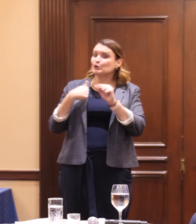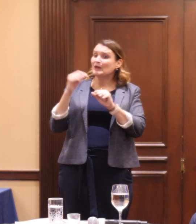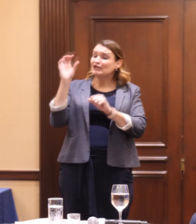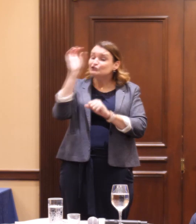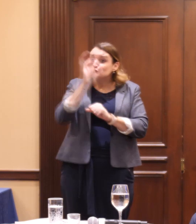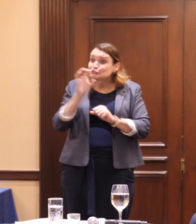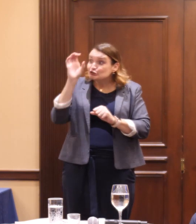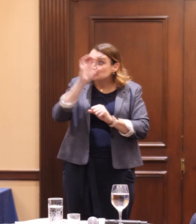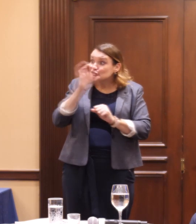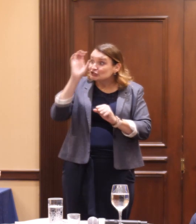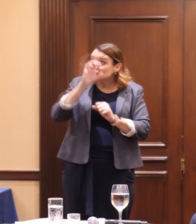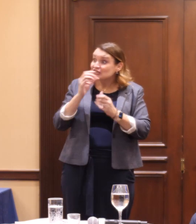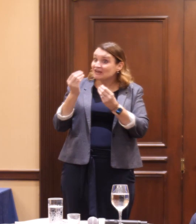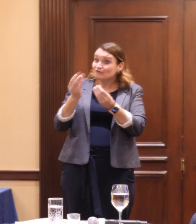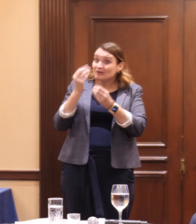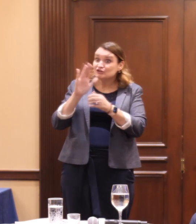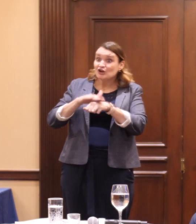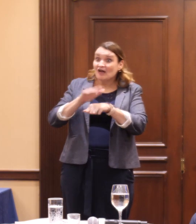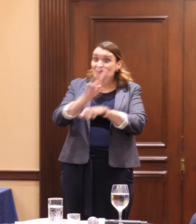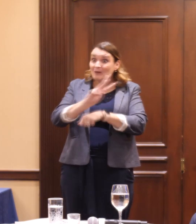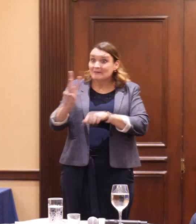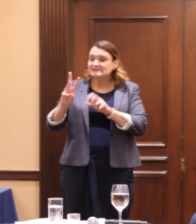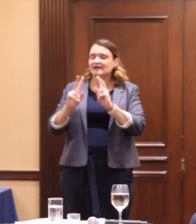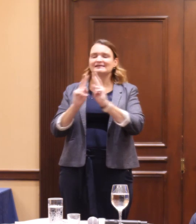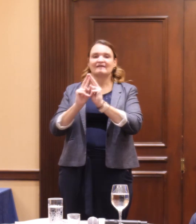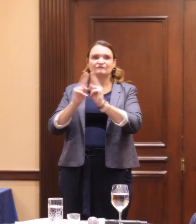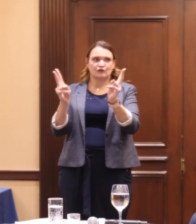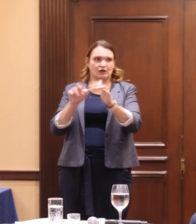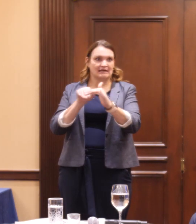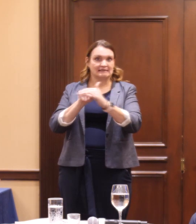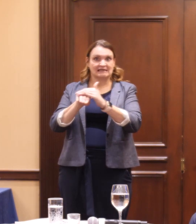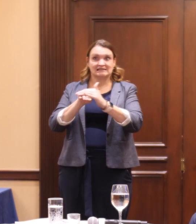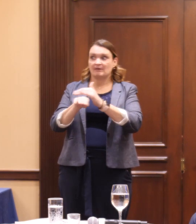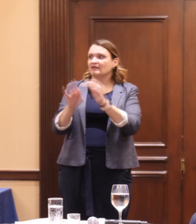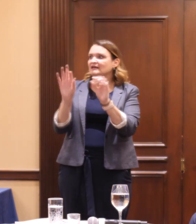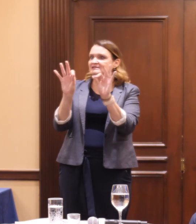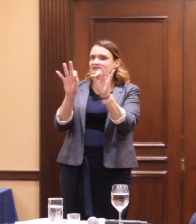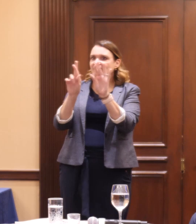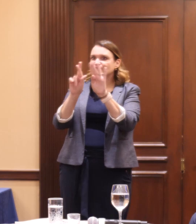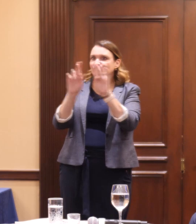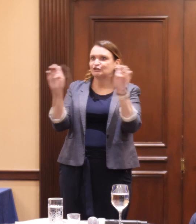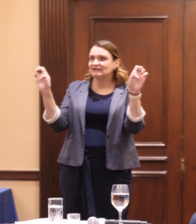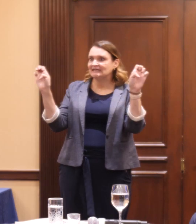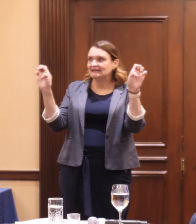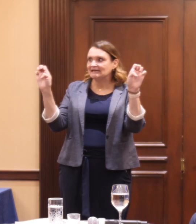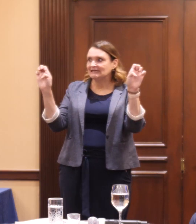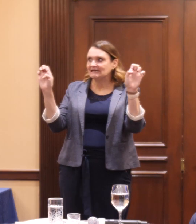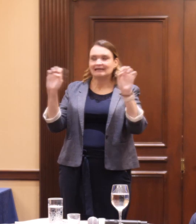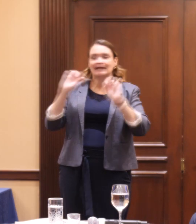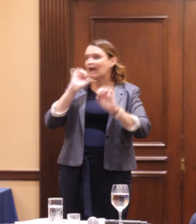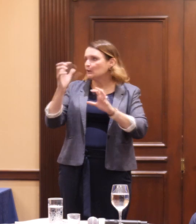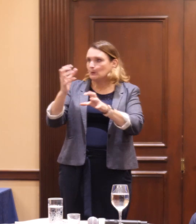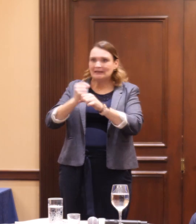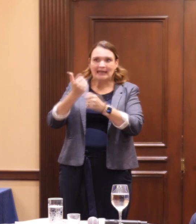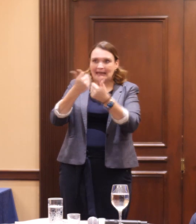and it's very accessible it doesn't cost anything. We're not getting any money out of this but if you